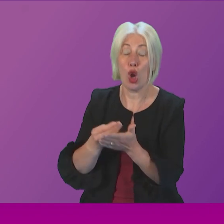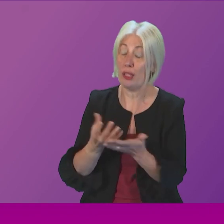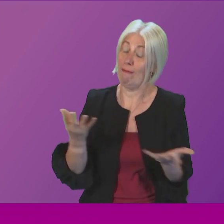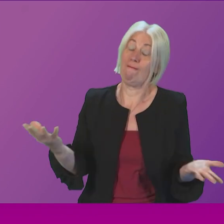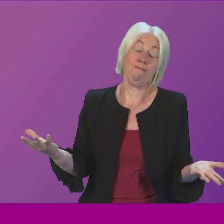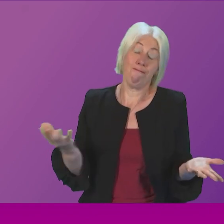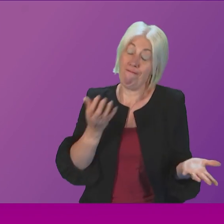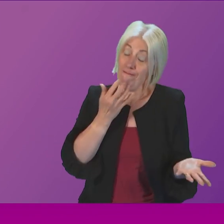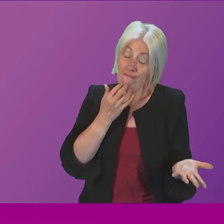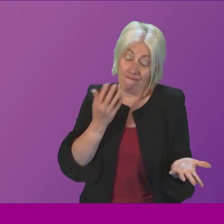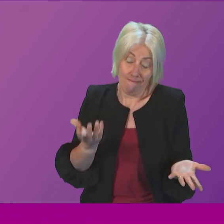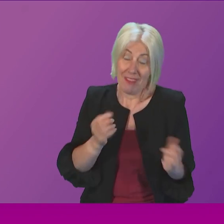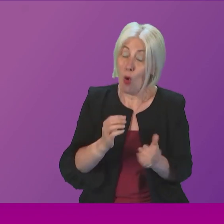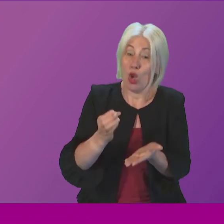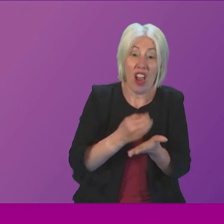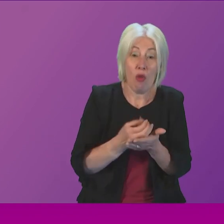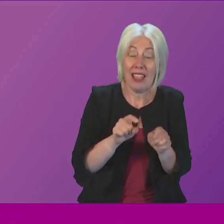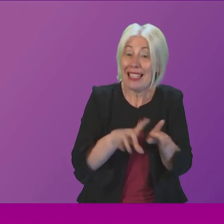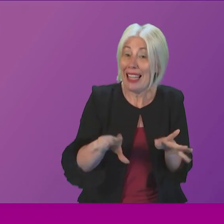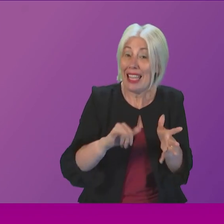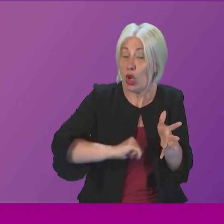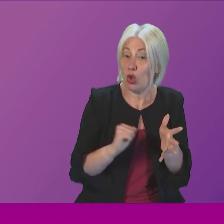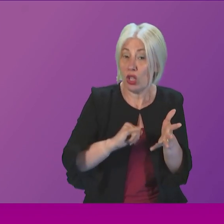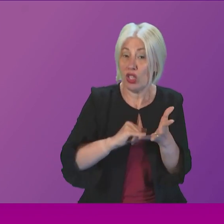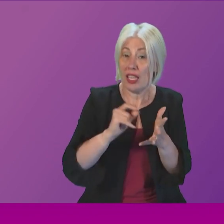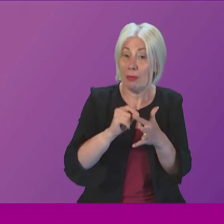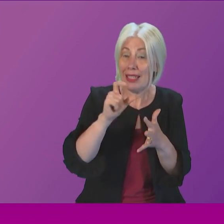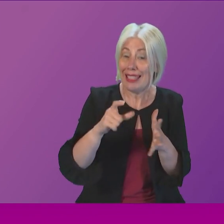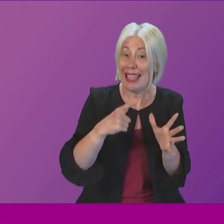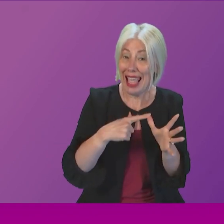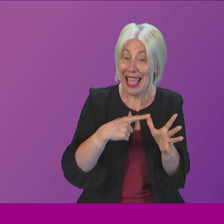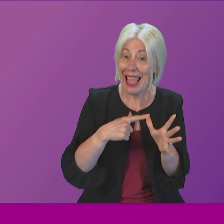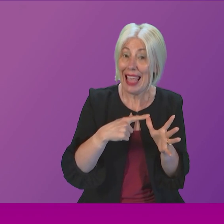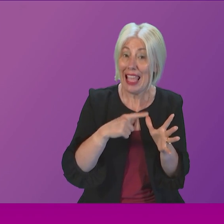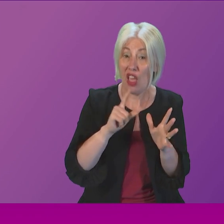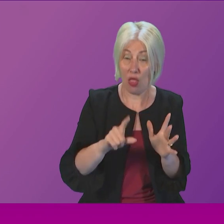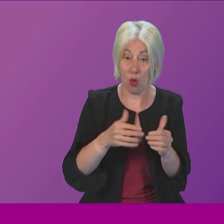Charities such as the Scottish SPCA, which are on the front line of the impact of the